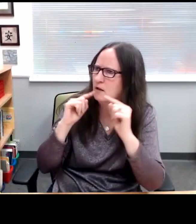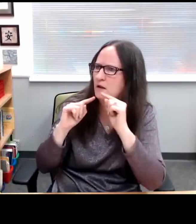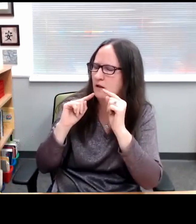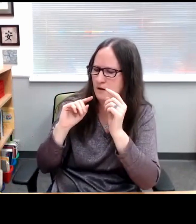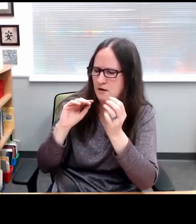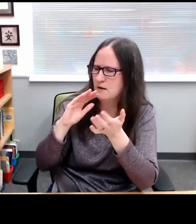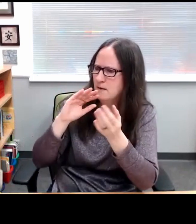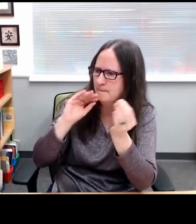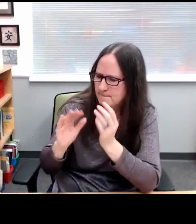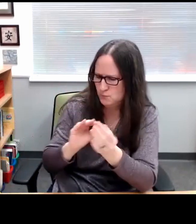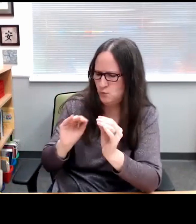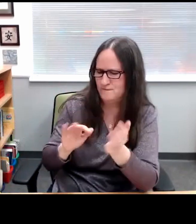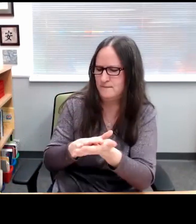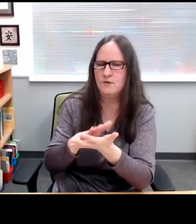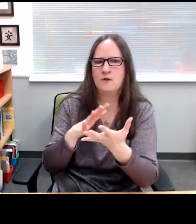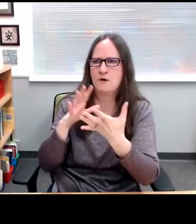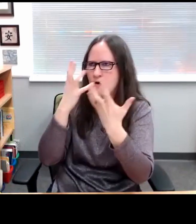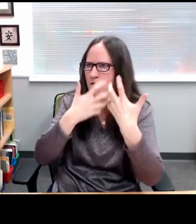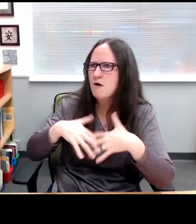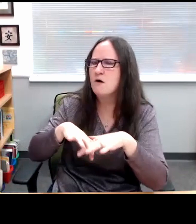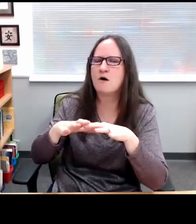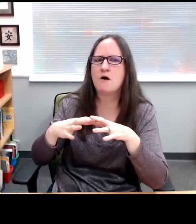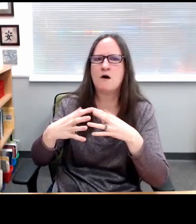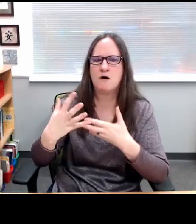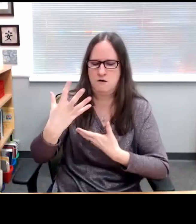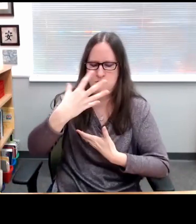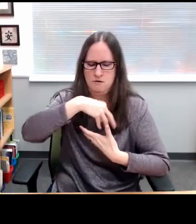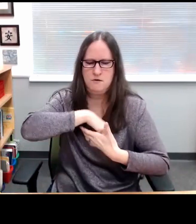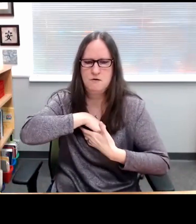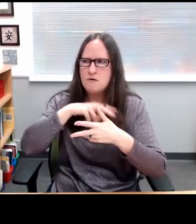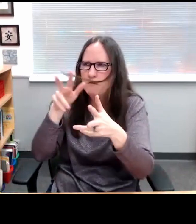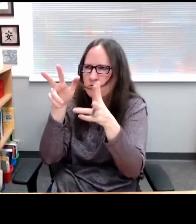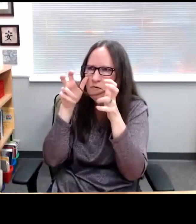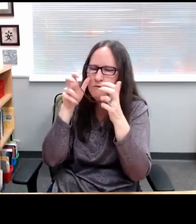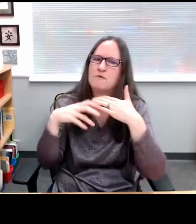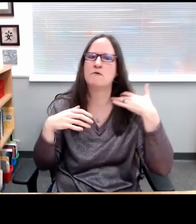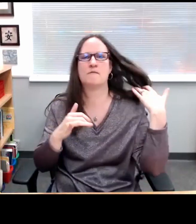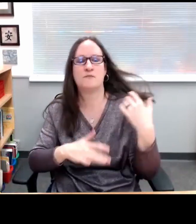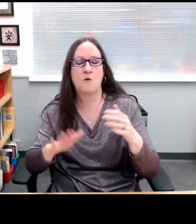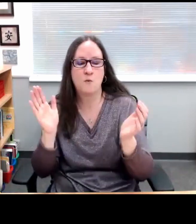the mouth movements, the signs, the movements of the hands, the face, all of it working together.